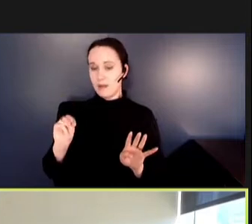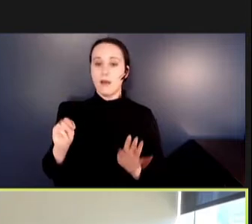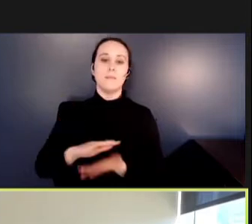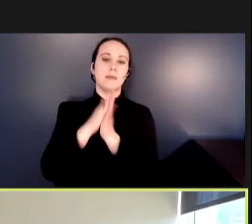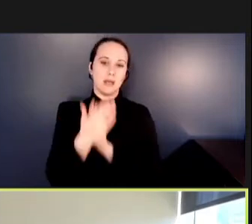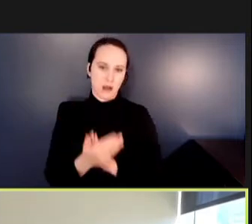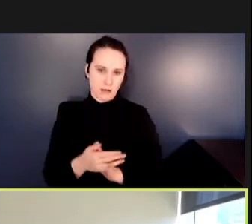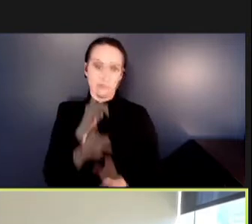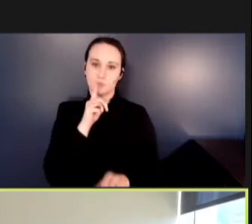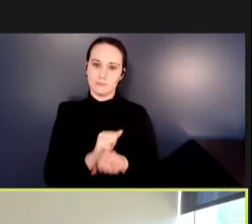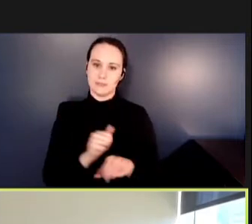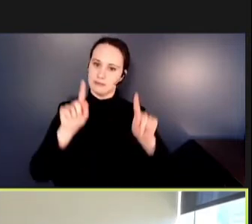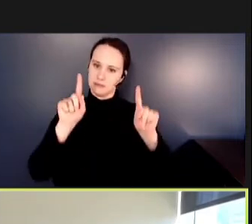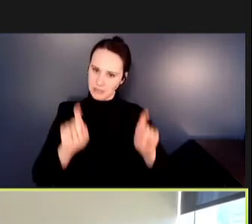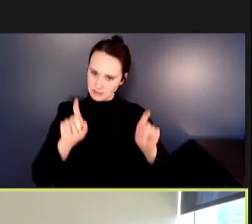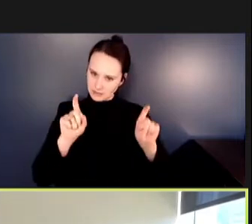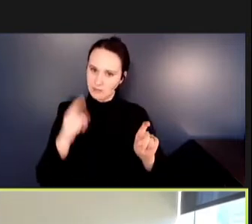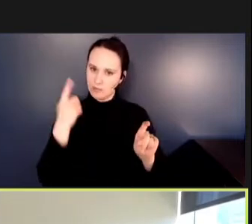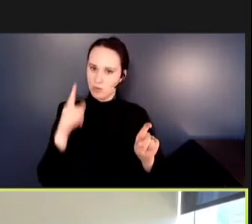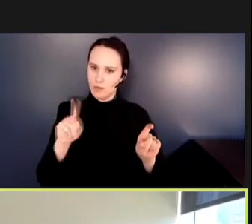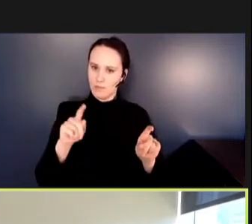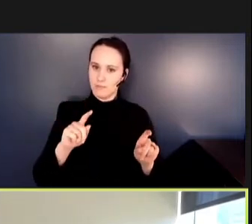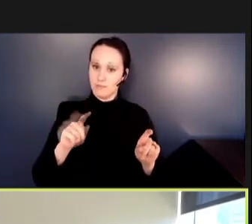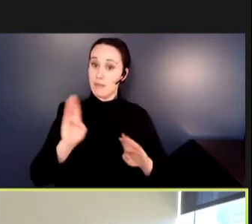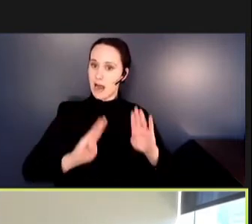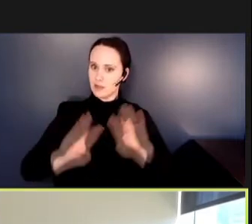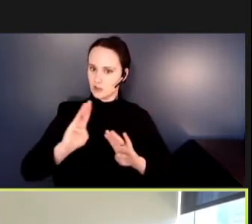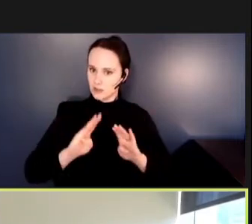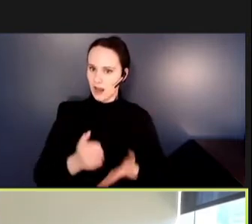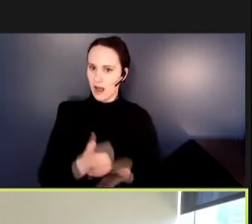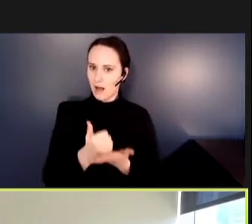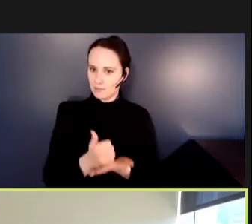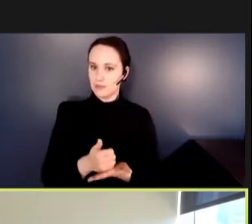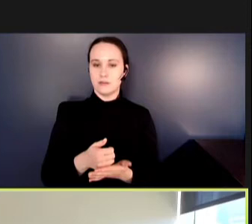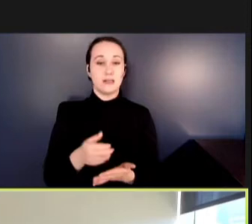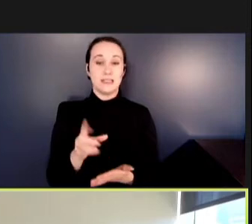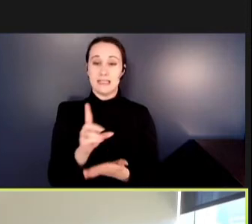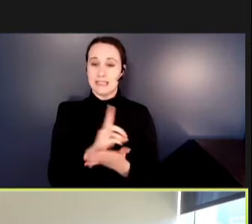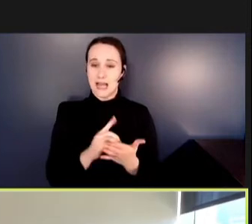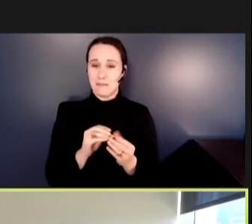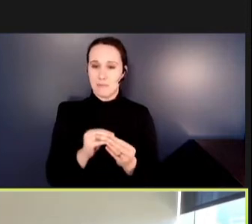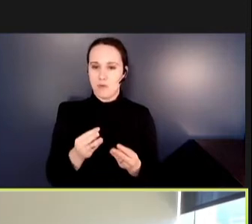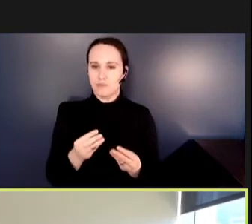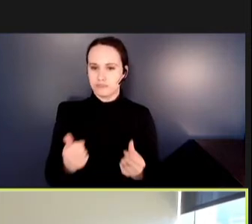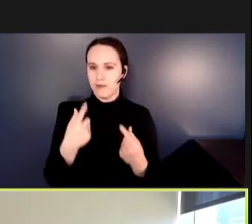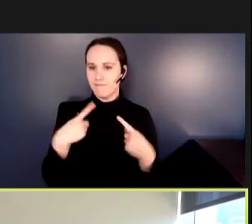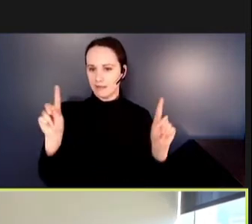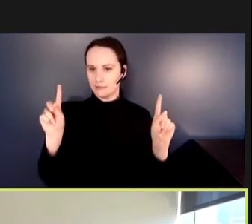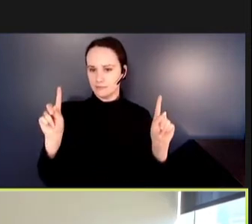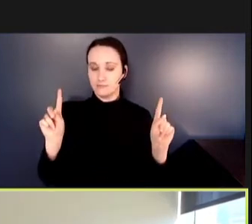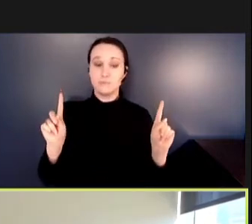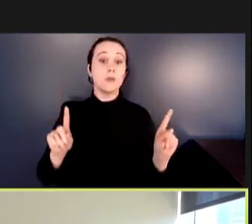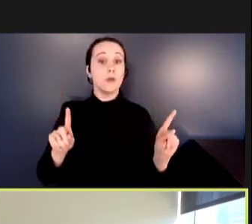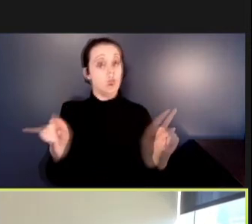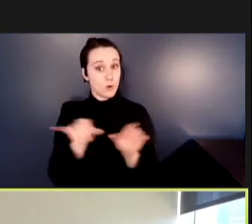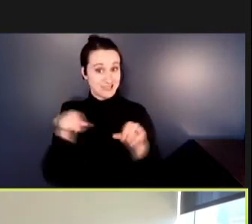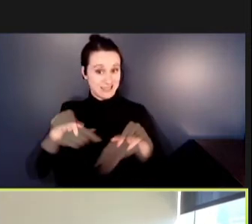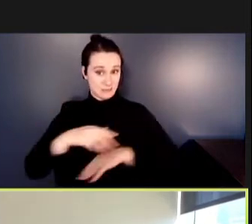biology that allow us to validate and refine these designs. We can also use this platform to train